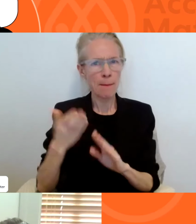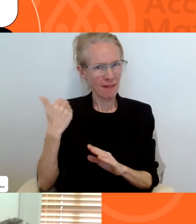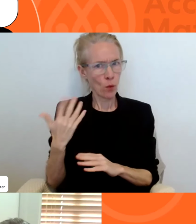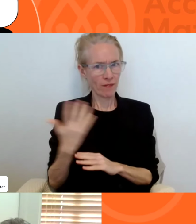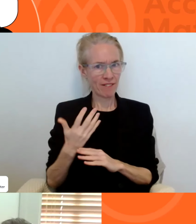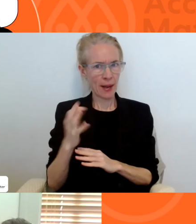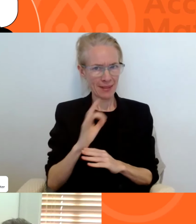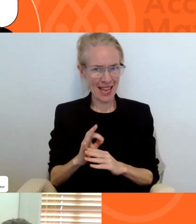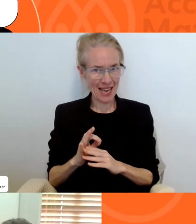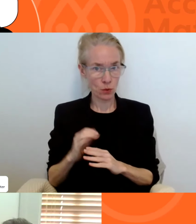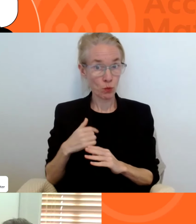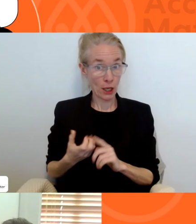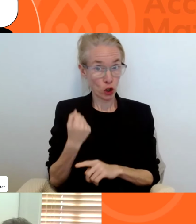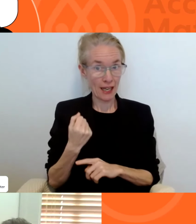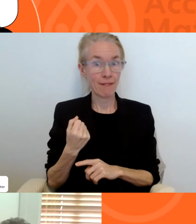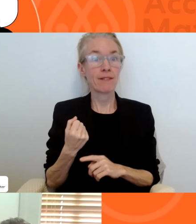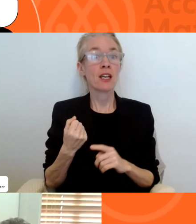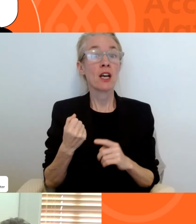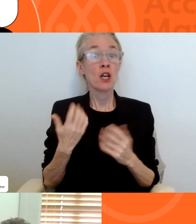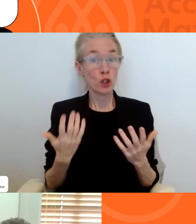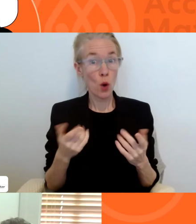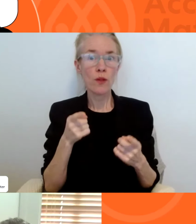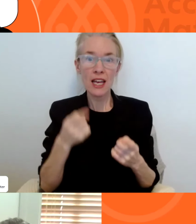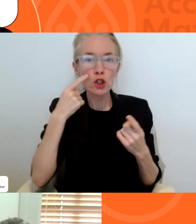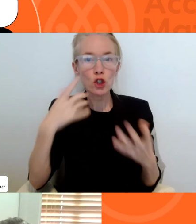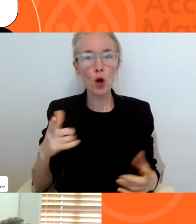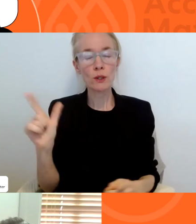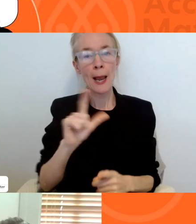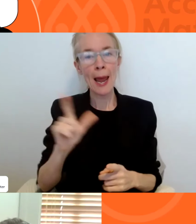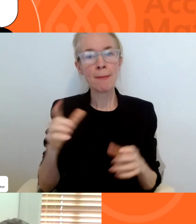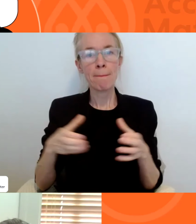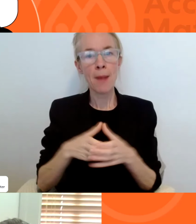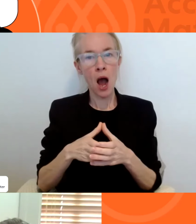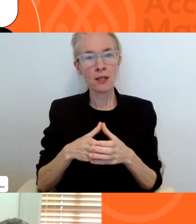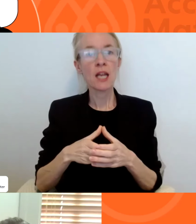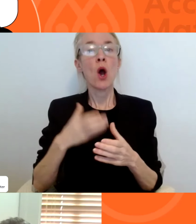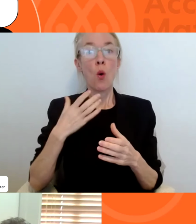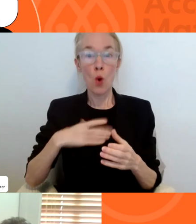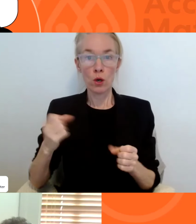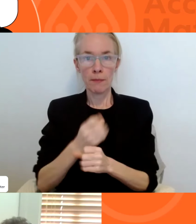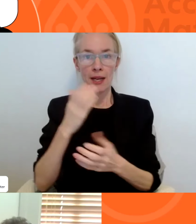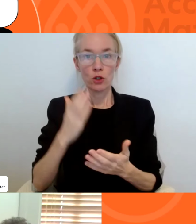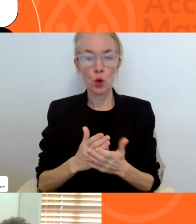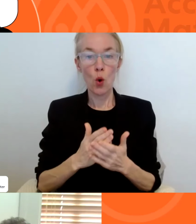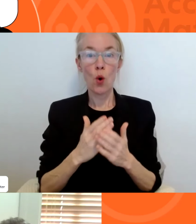to ensure that social houses as they are built and provided are